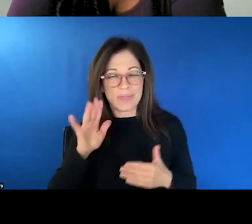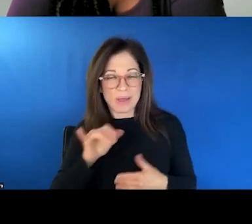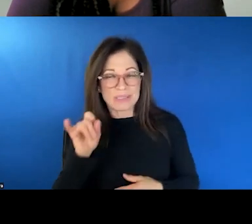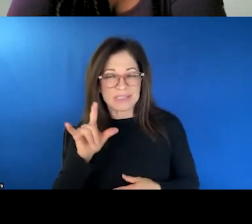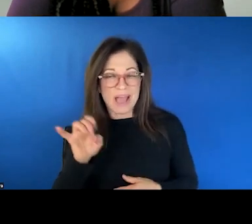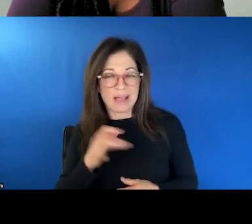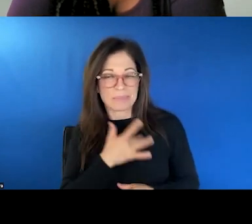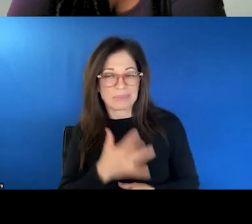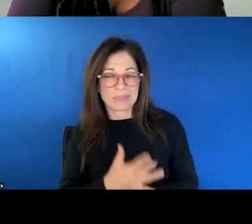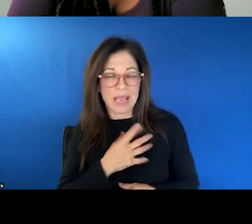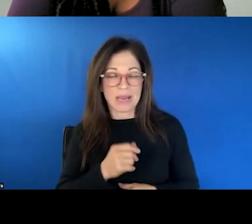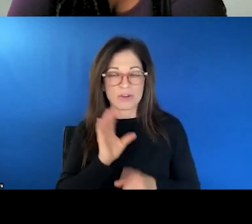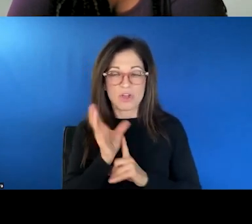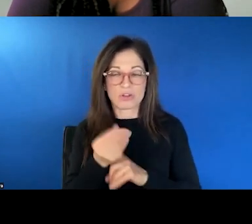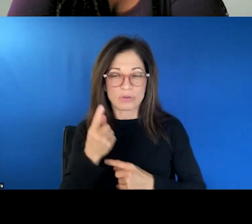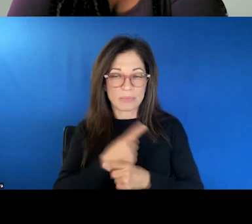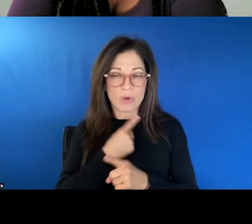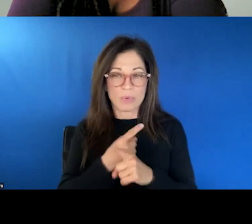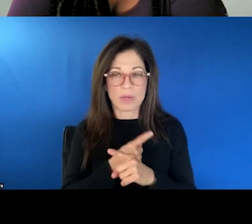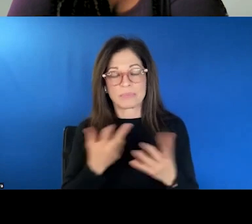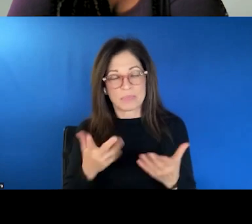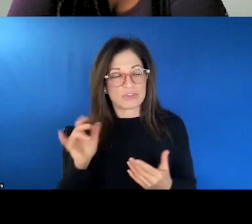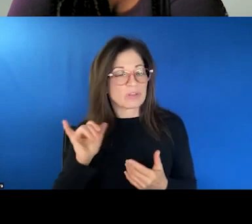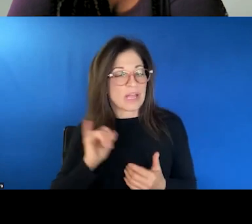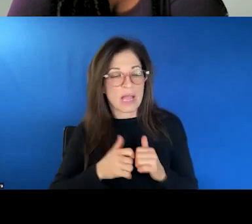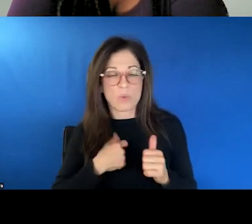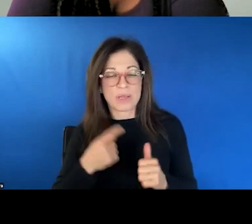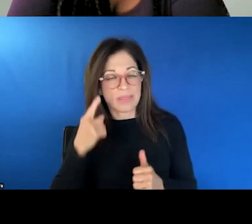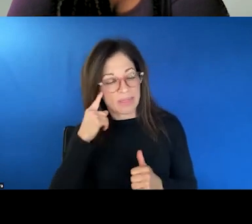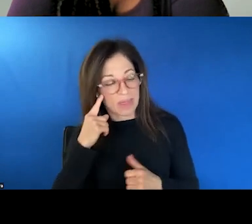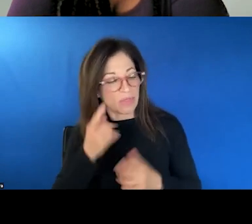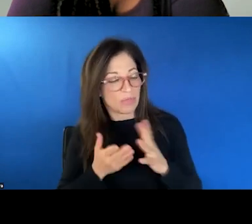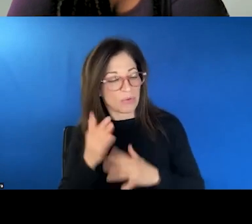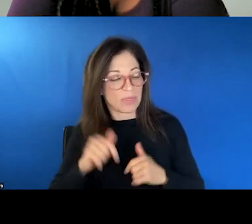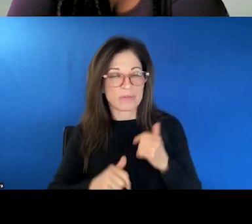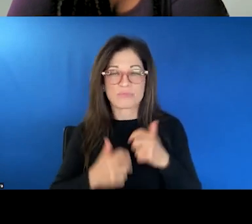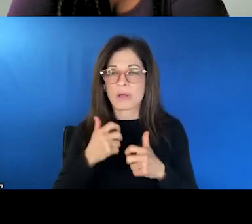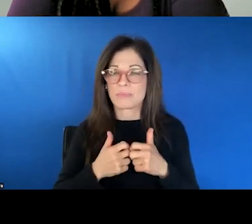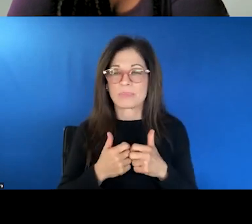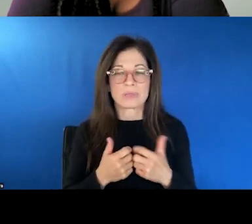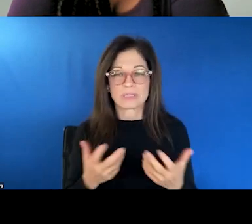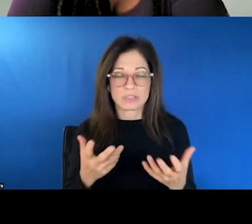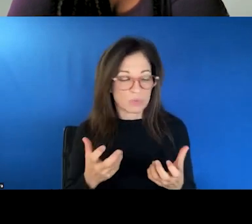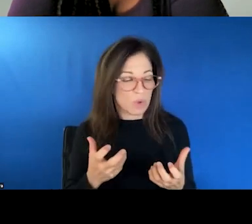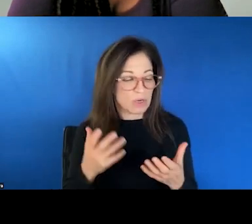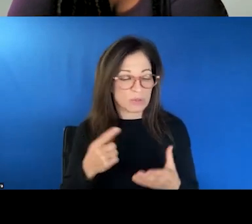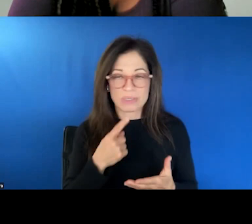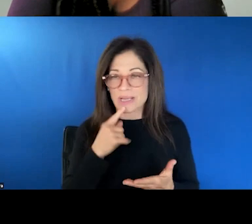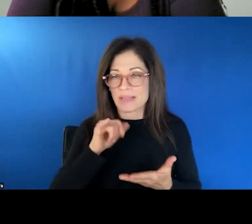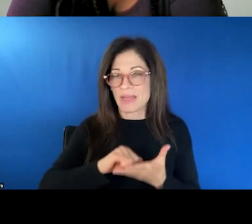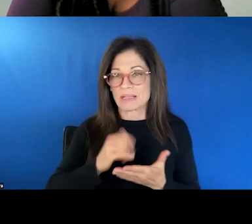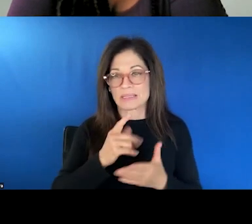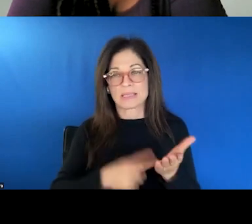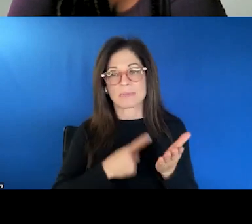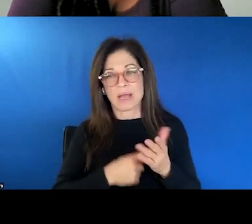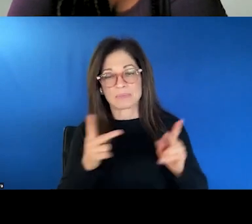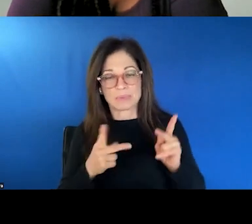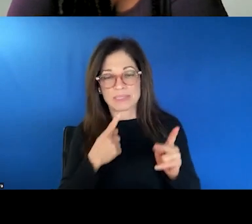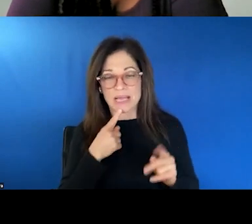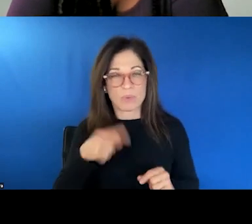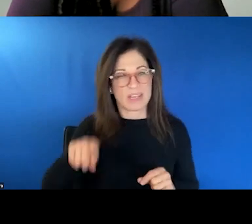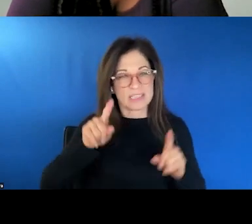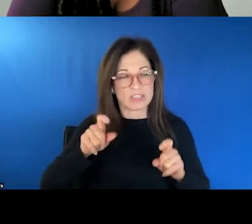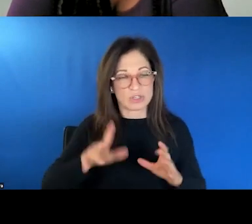APPROPRIATE. SO I WANTED TO ADDRESS THAT. I DID FAIRLY WELL ON